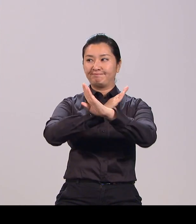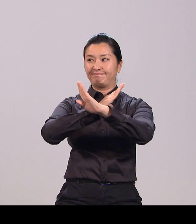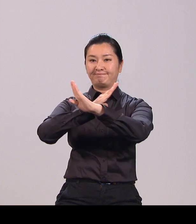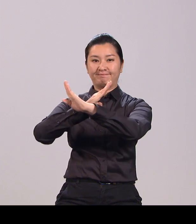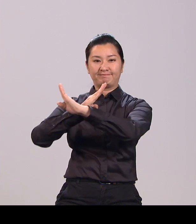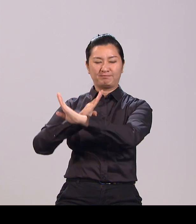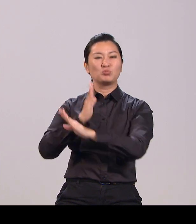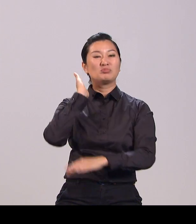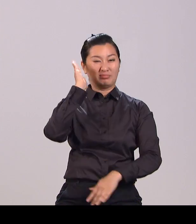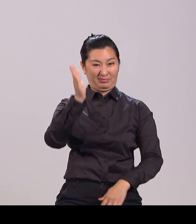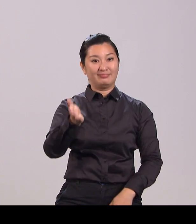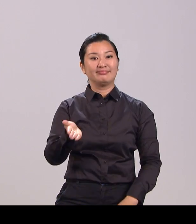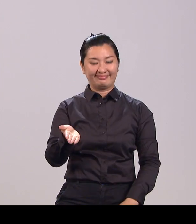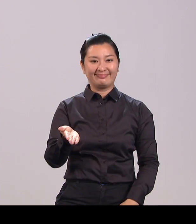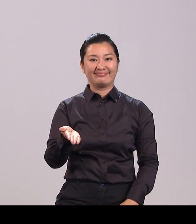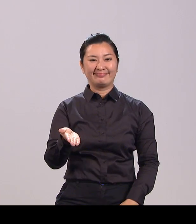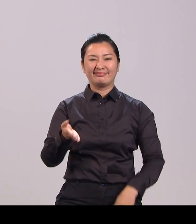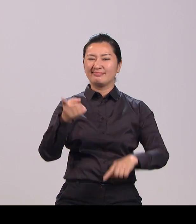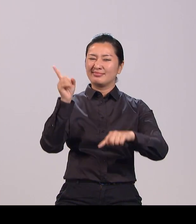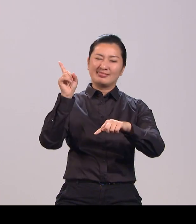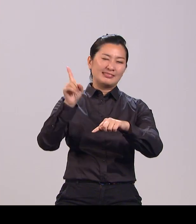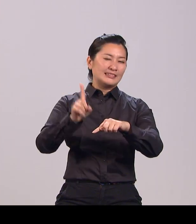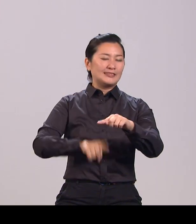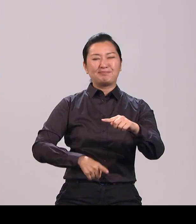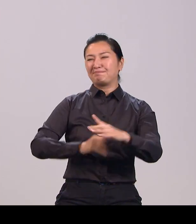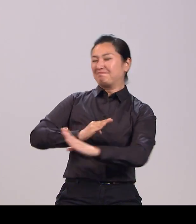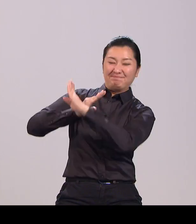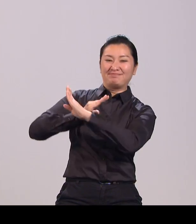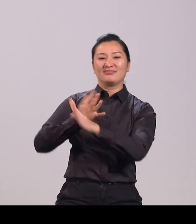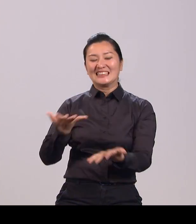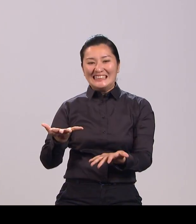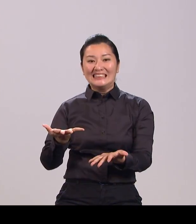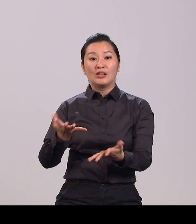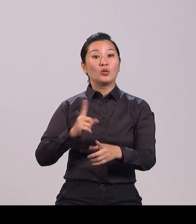But there is no group involved planning and executing it. So it is just one person, two persons,